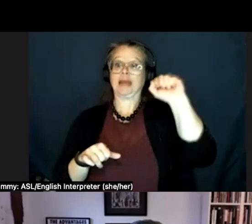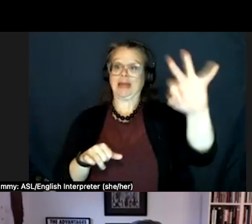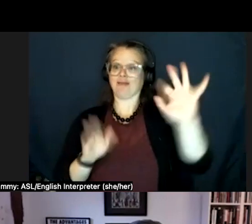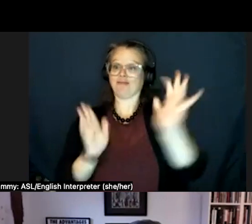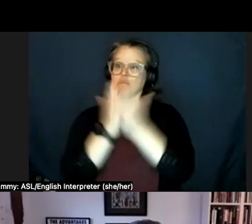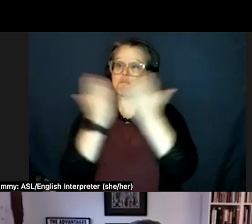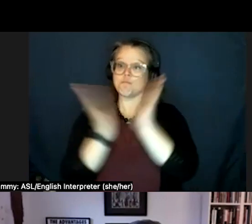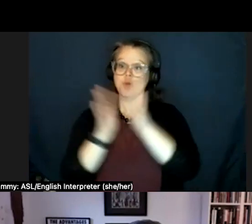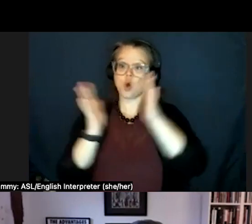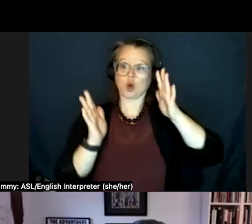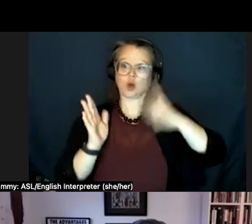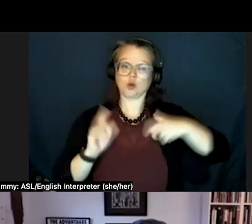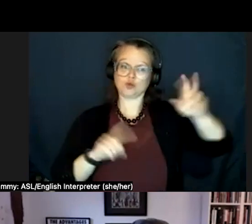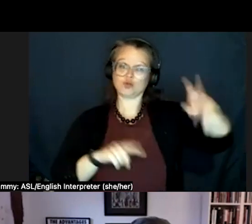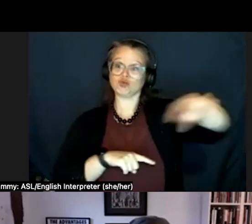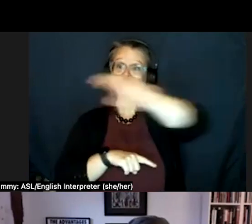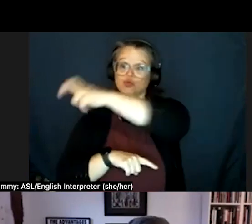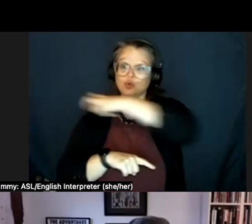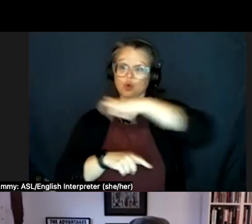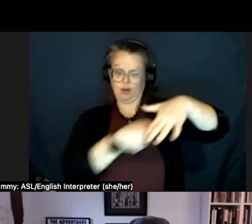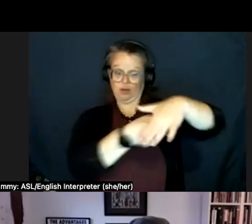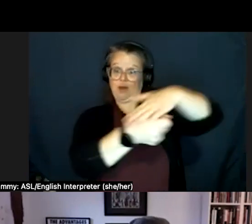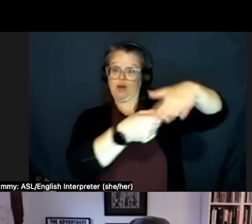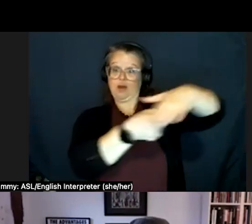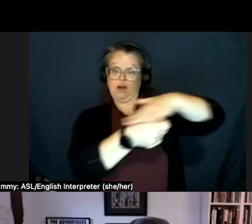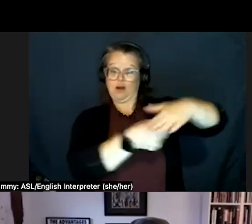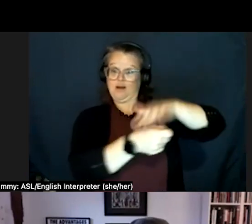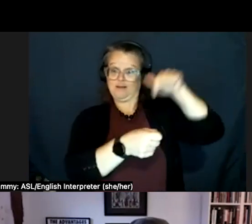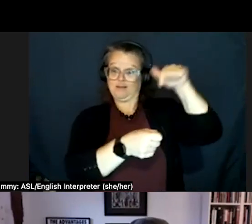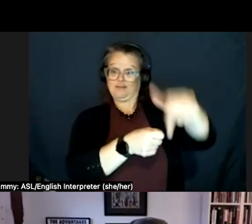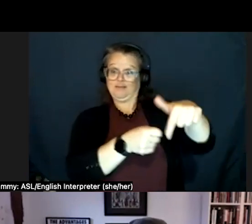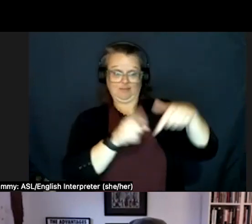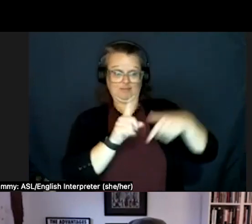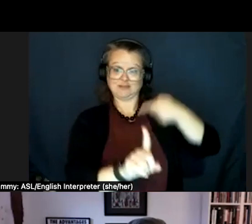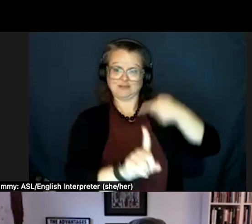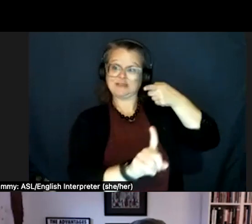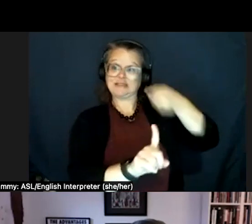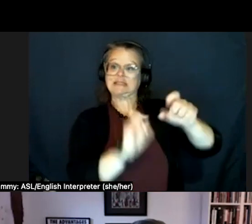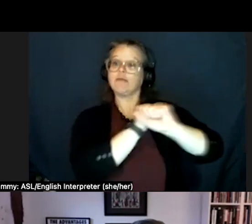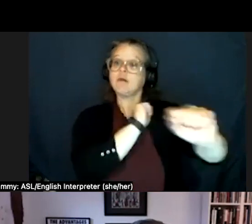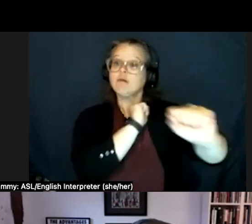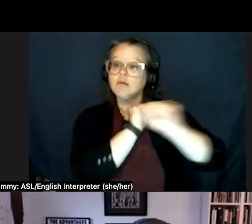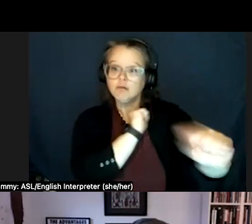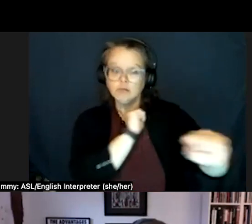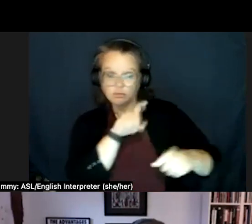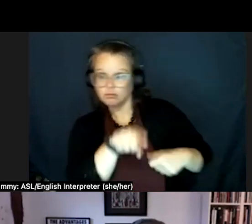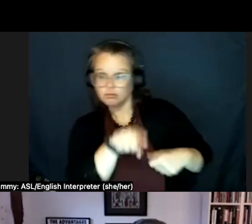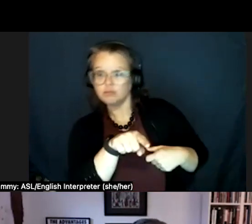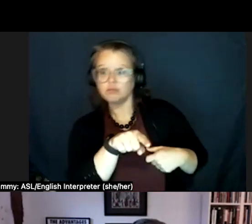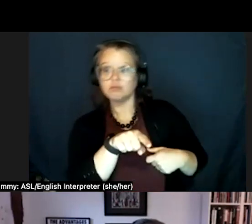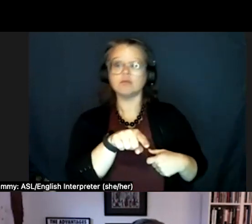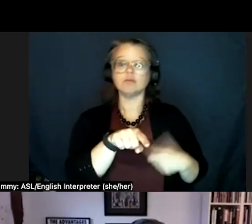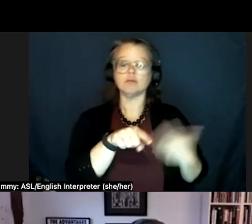detailed notes. I'll go to the next slide there if you don't mind. It lets us make detailed notes on